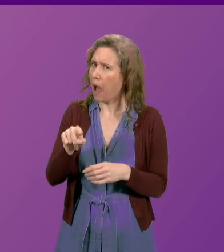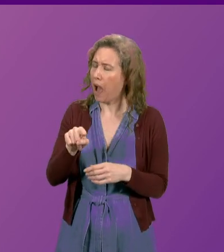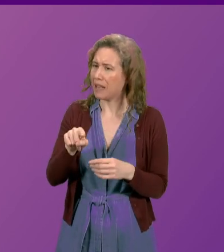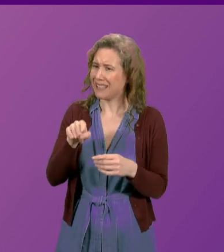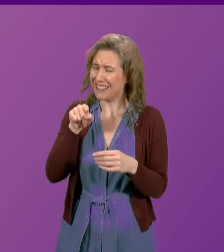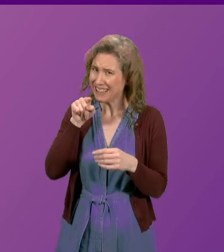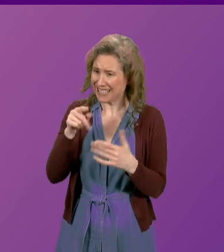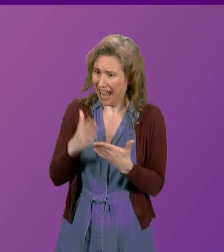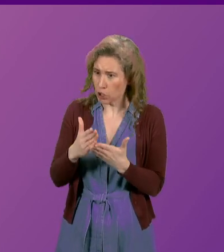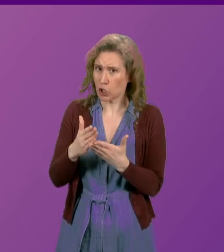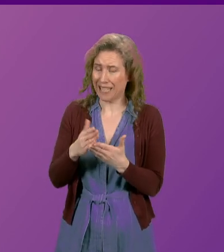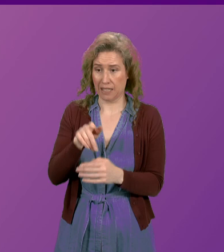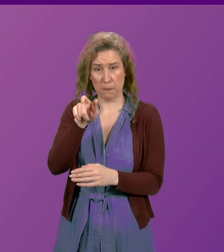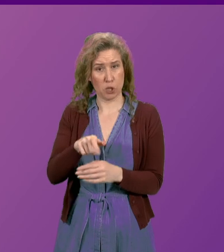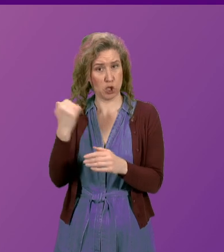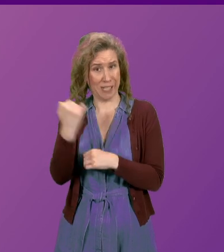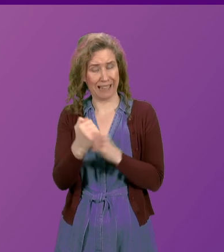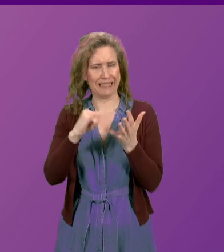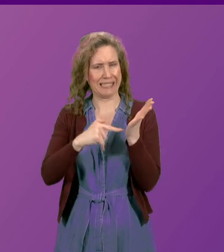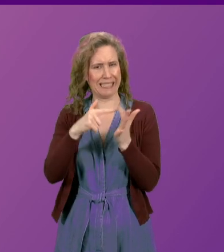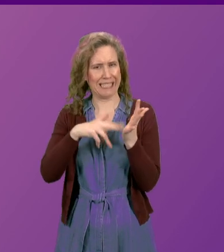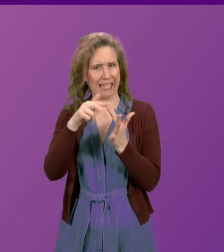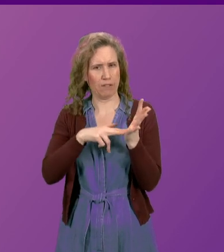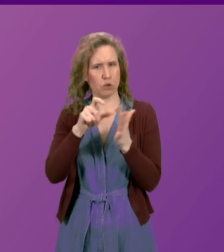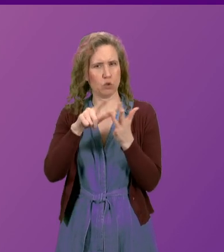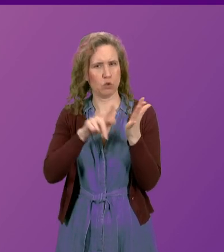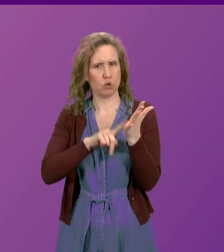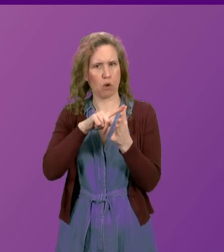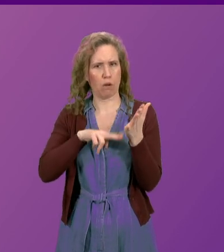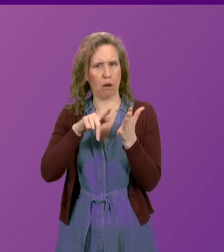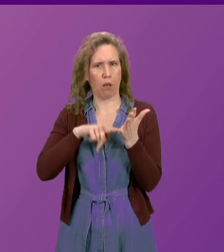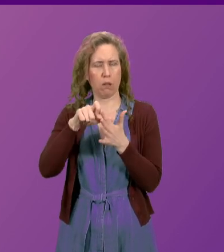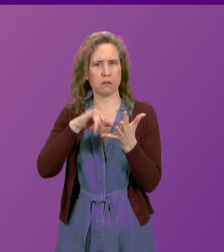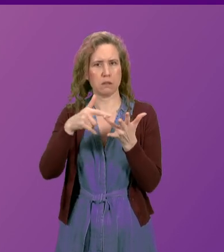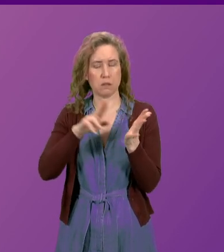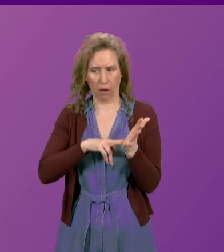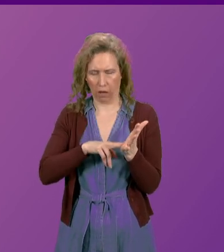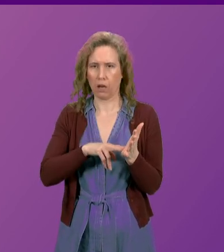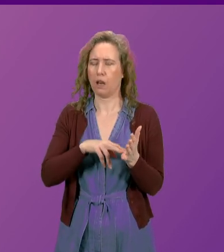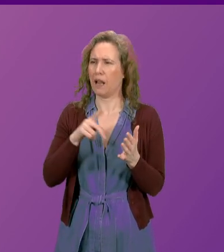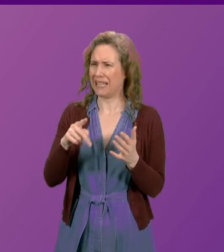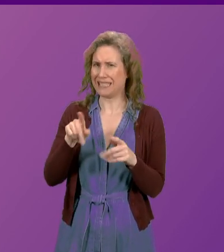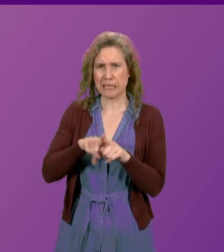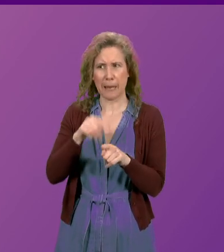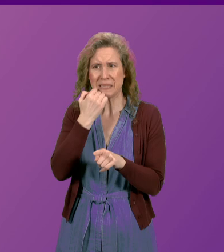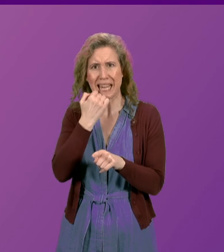honour of her victim Steven Donaldson ... A family spokesperson said: ‘The Parole Board ... has kept us waiting since February ... It has been a long and difficult wait for us ... with